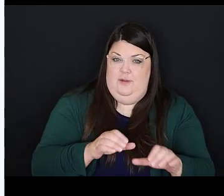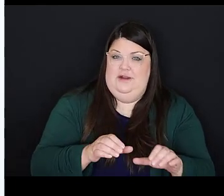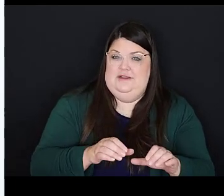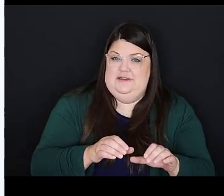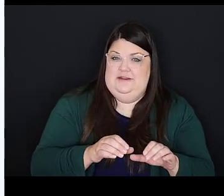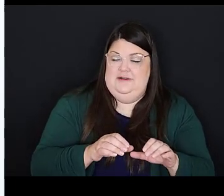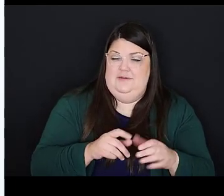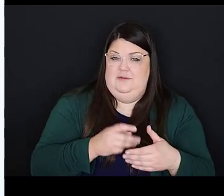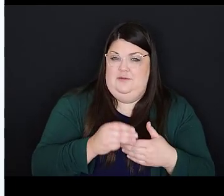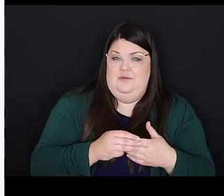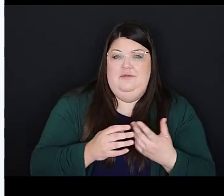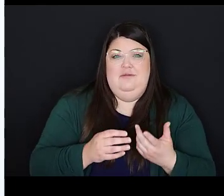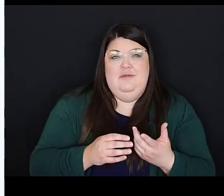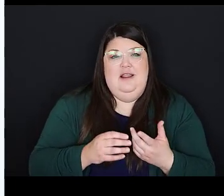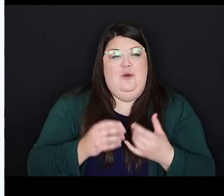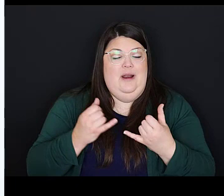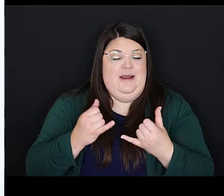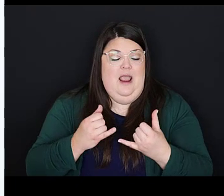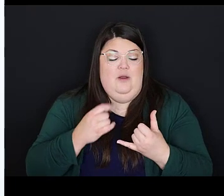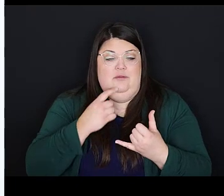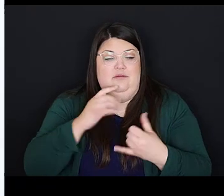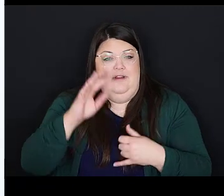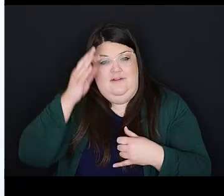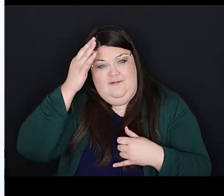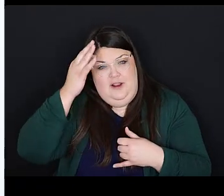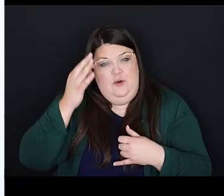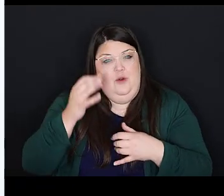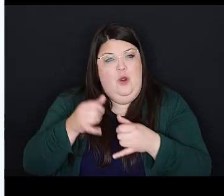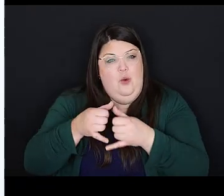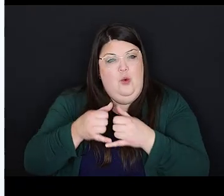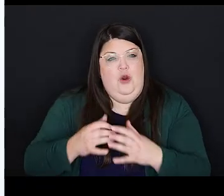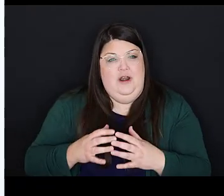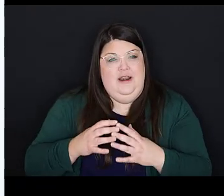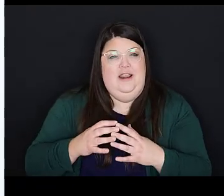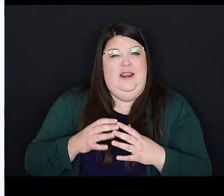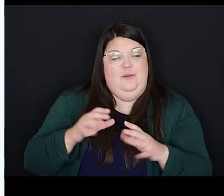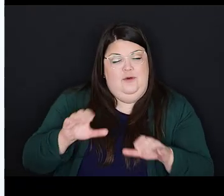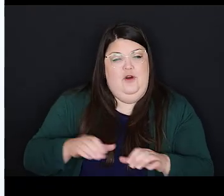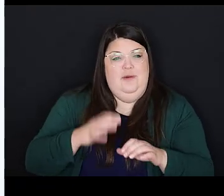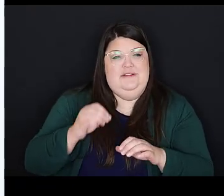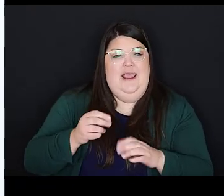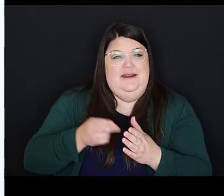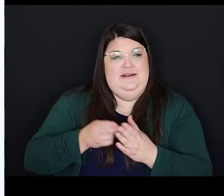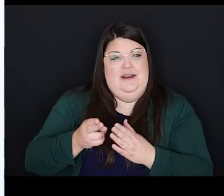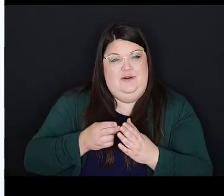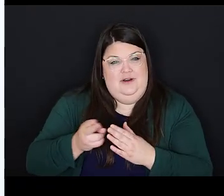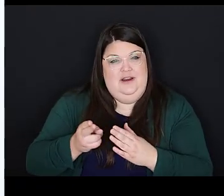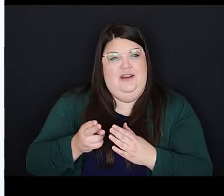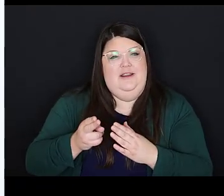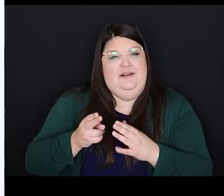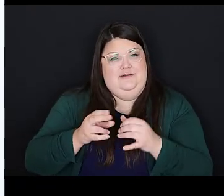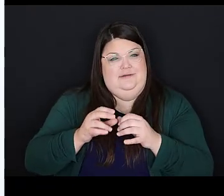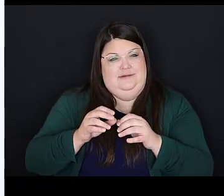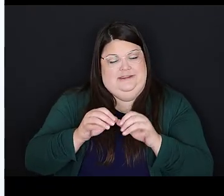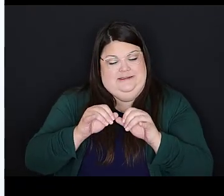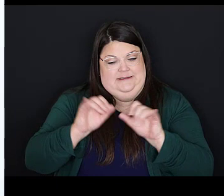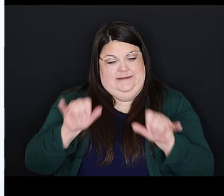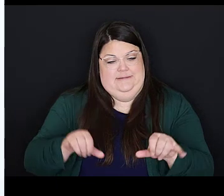as the Federal Awardee Performance and Integrity Information System (FAPIIS), accessible through